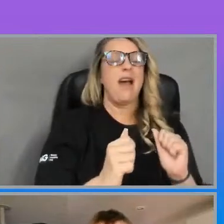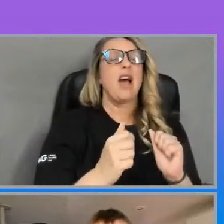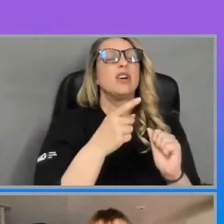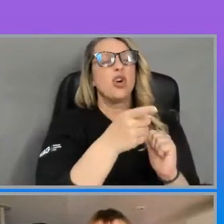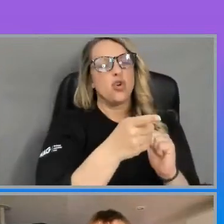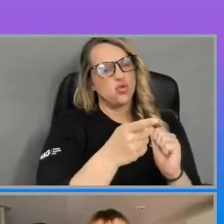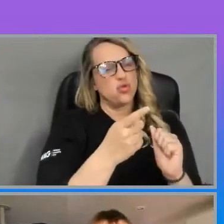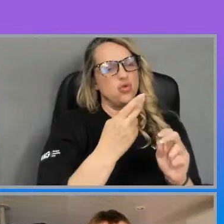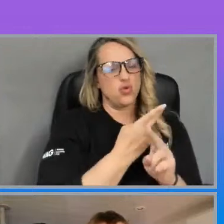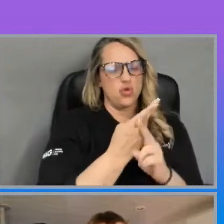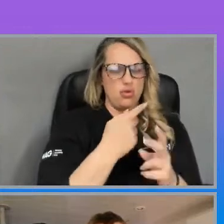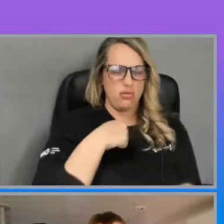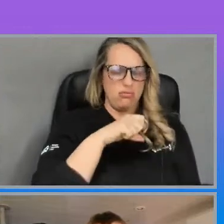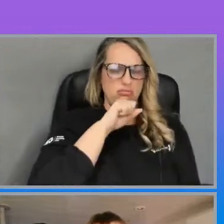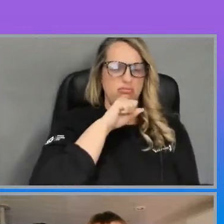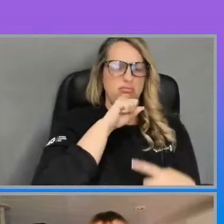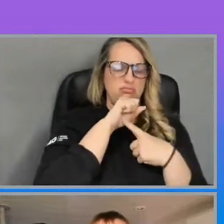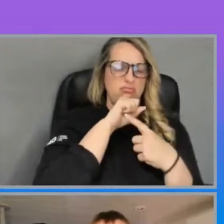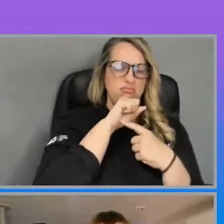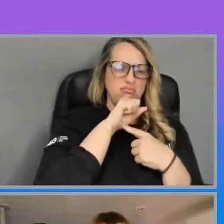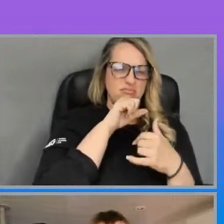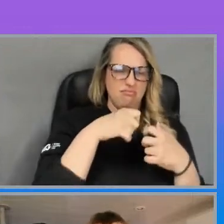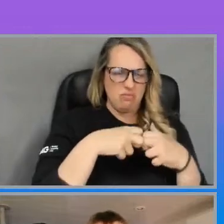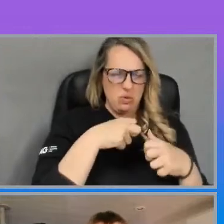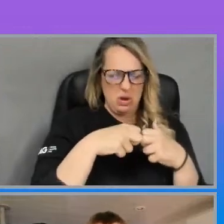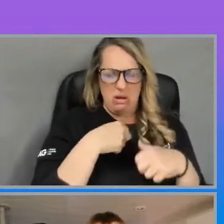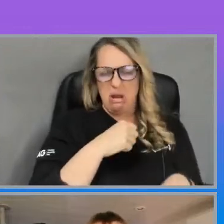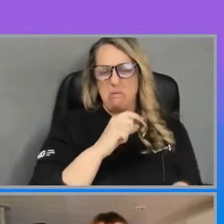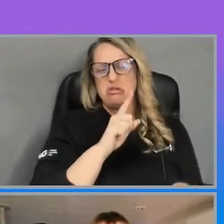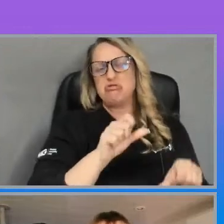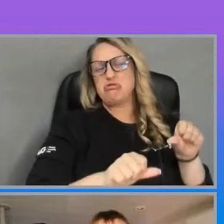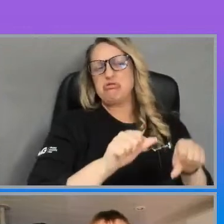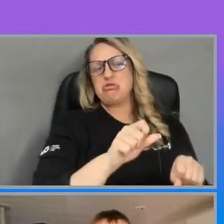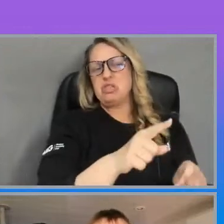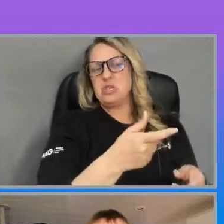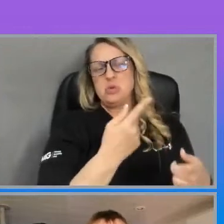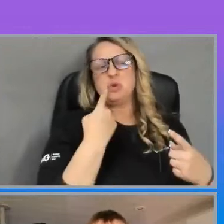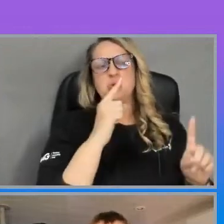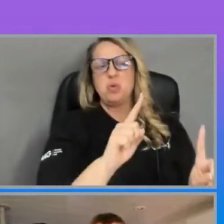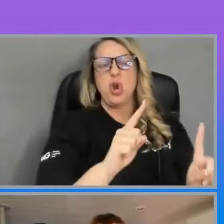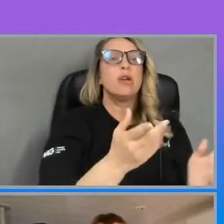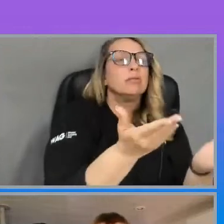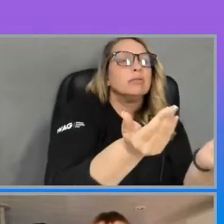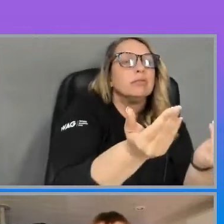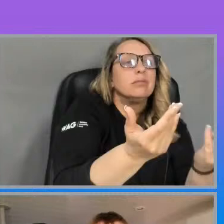against this very problem and you're like, I'm not sure if this would work. I'd like to see